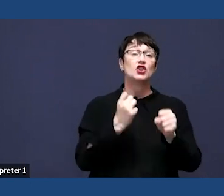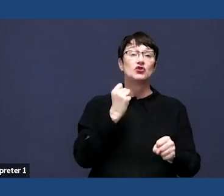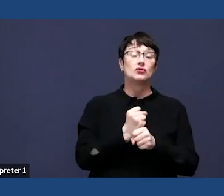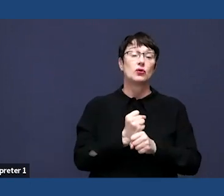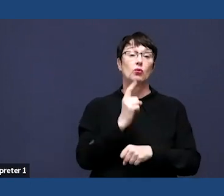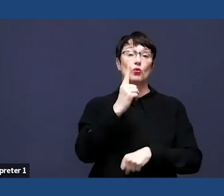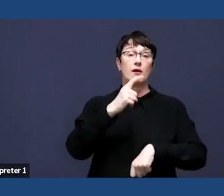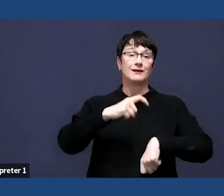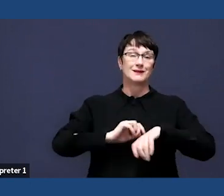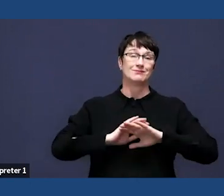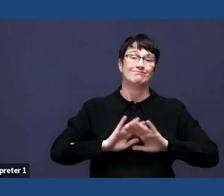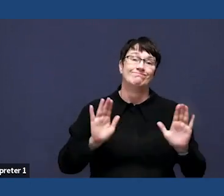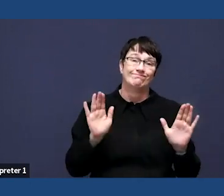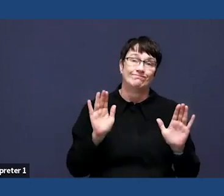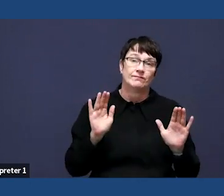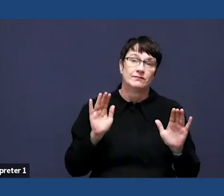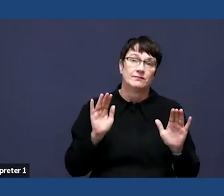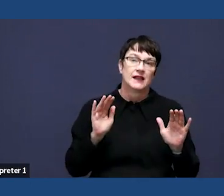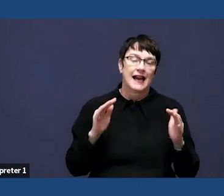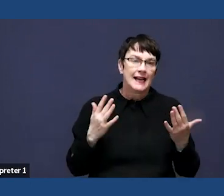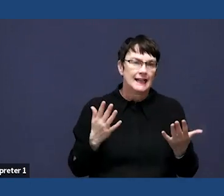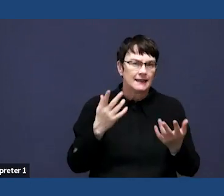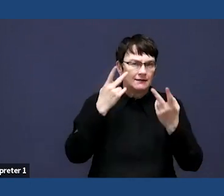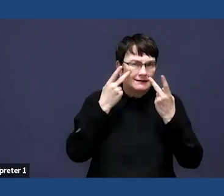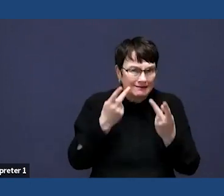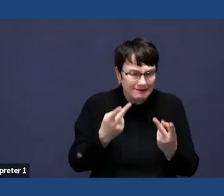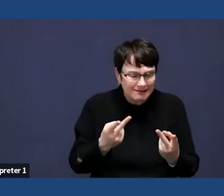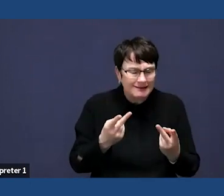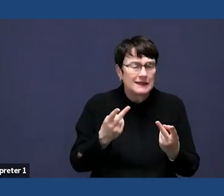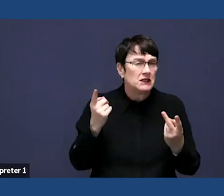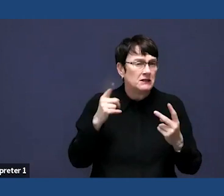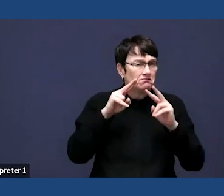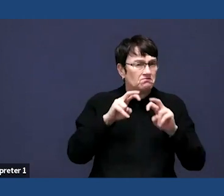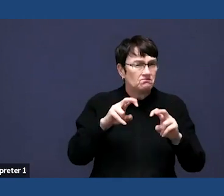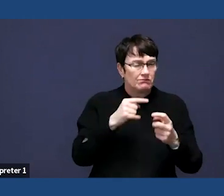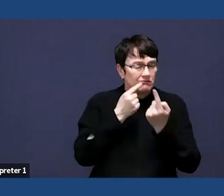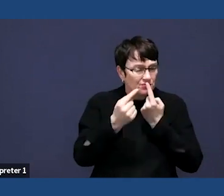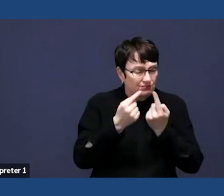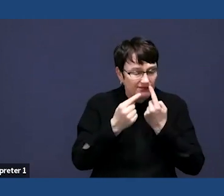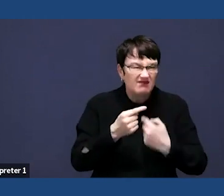They're excluded from enjoying their rights on an equal basis in older age.